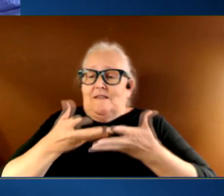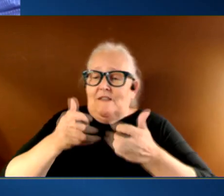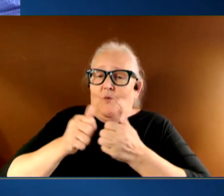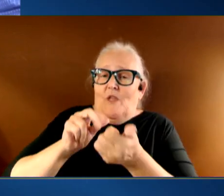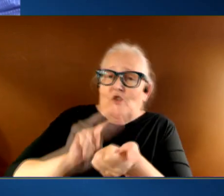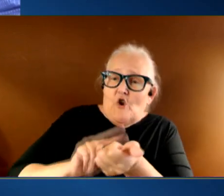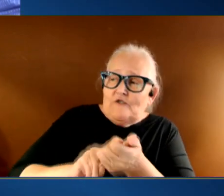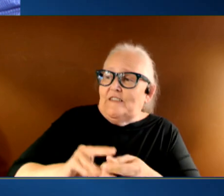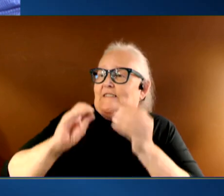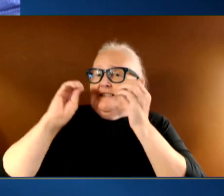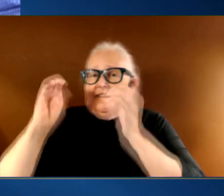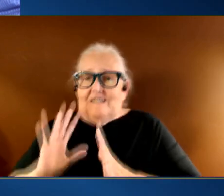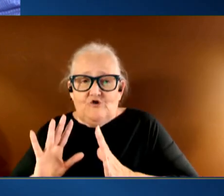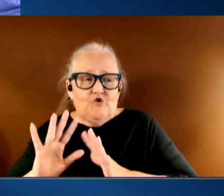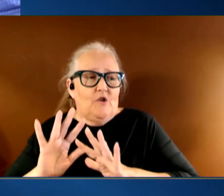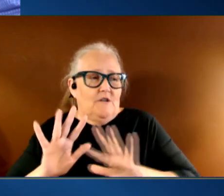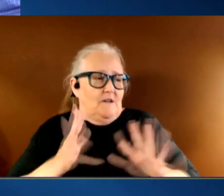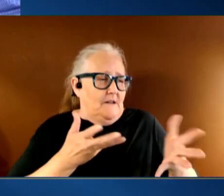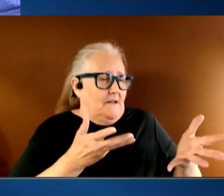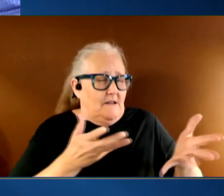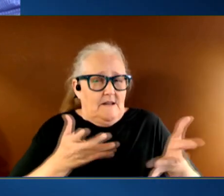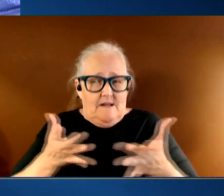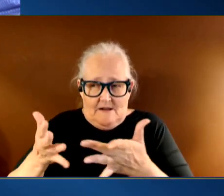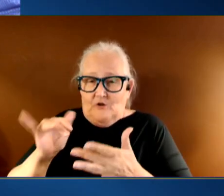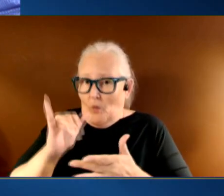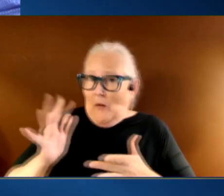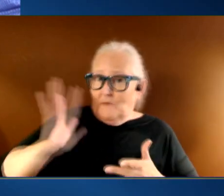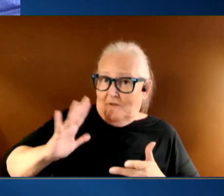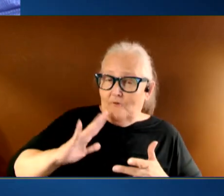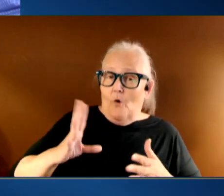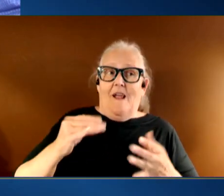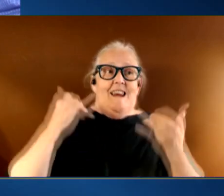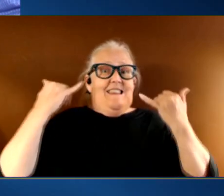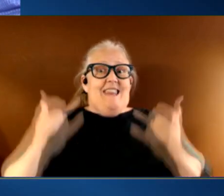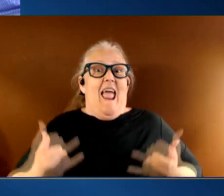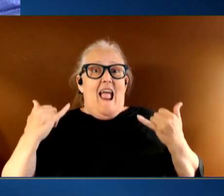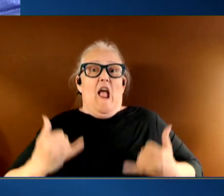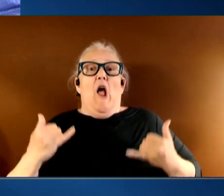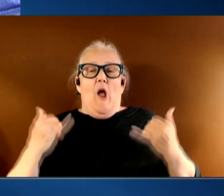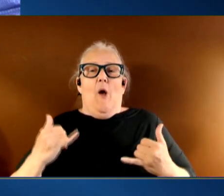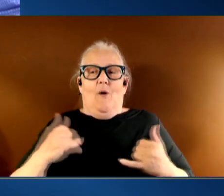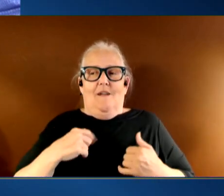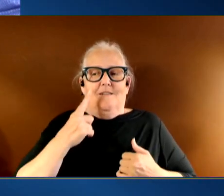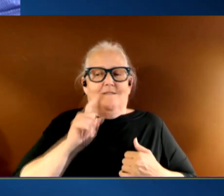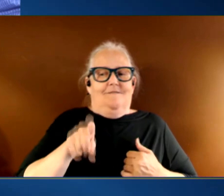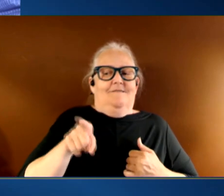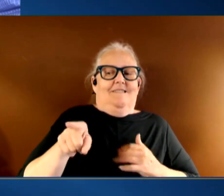So, now, fast forward, I see one of our state project directors in the back, Dr, Lisa, I don't